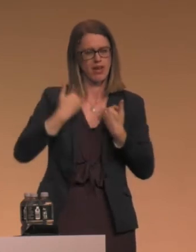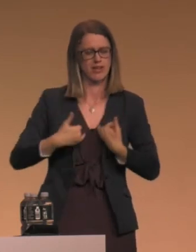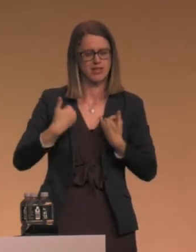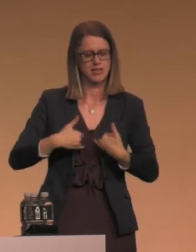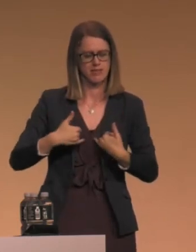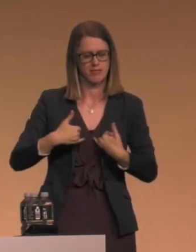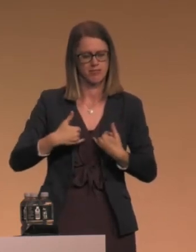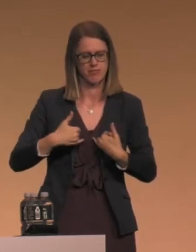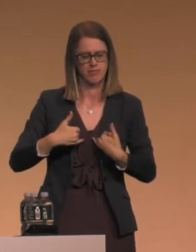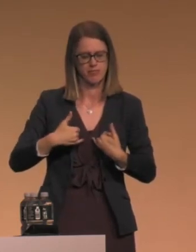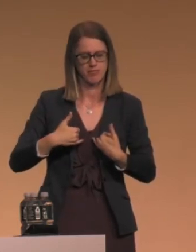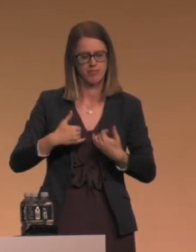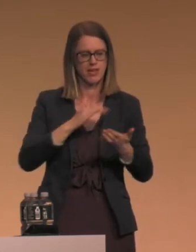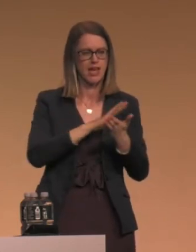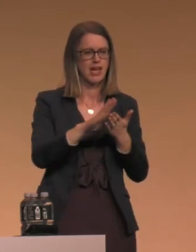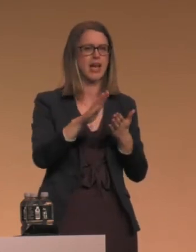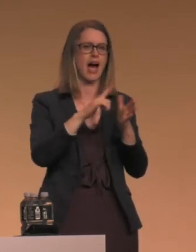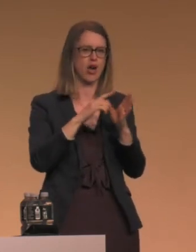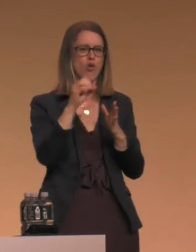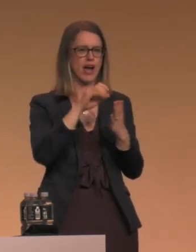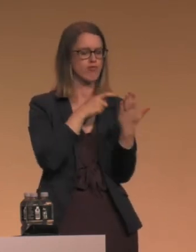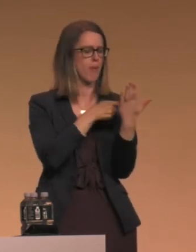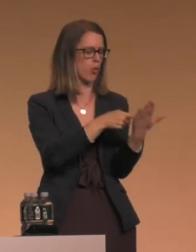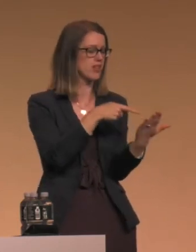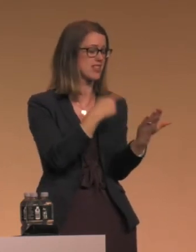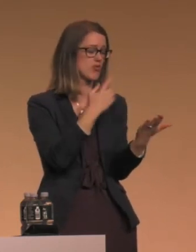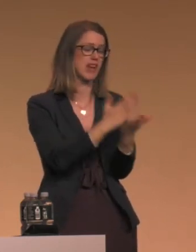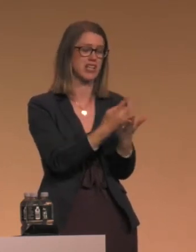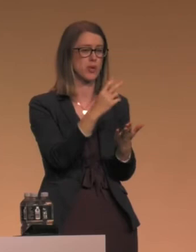And He Ara Oranga recognizes the need is closer to 20%.